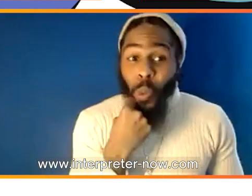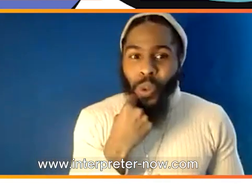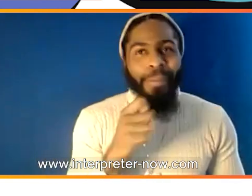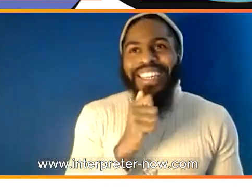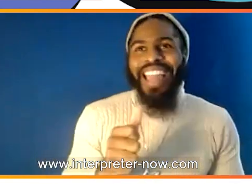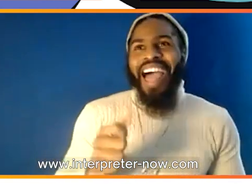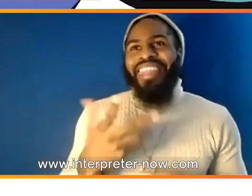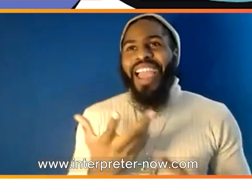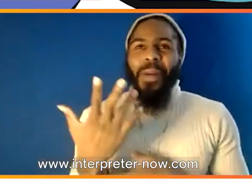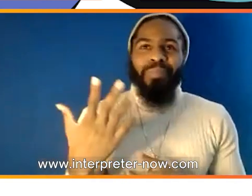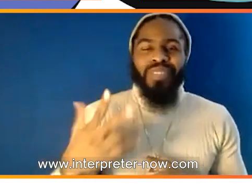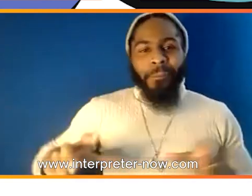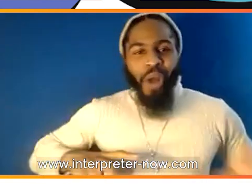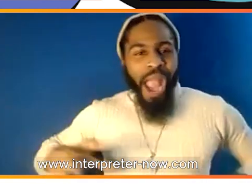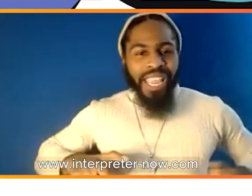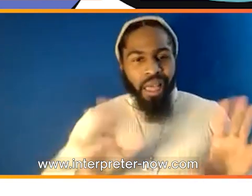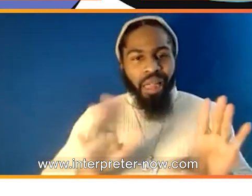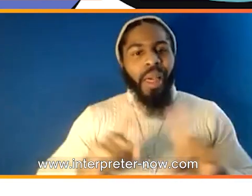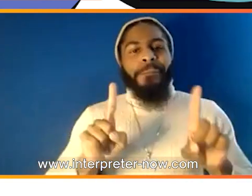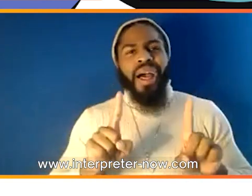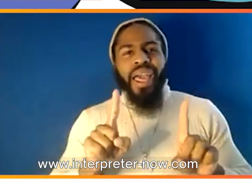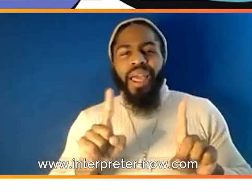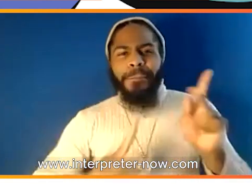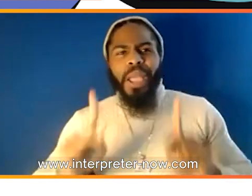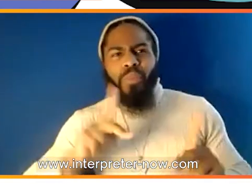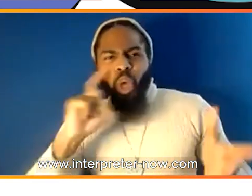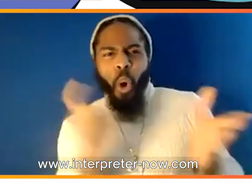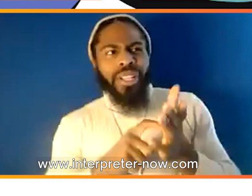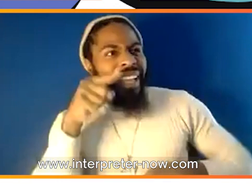person that's been doing these webinars, and I've seen him or her do that. That's kind